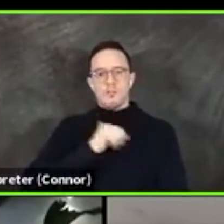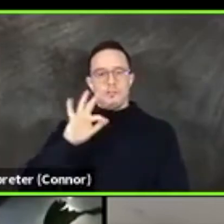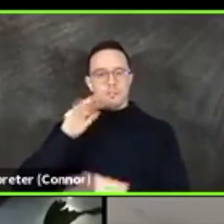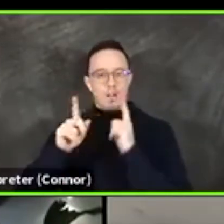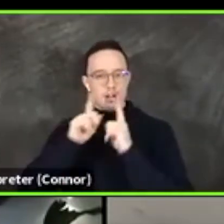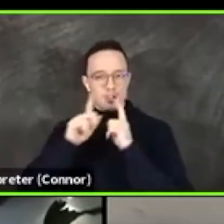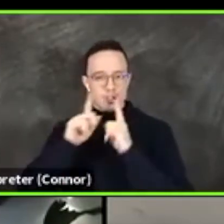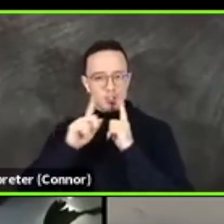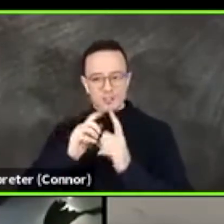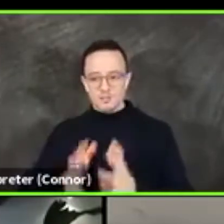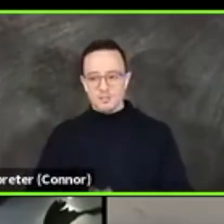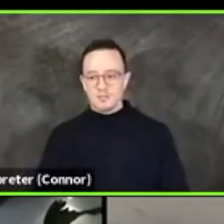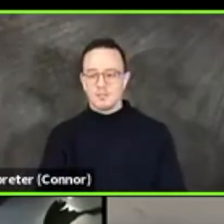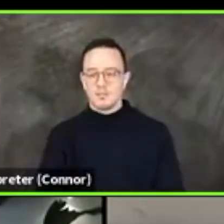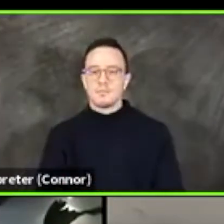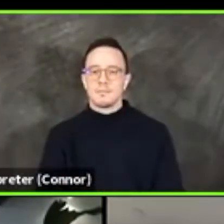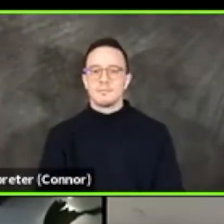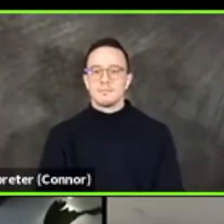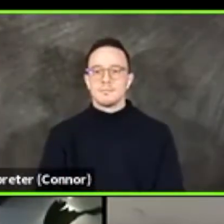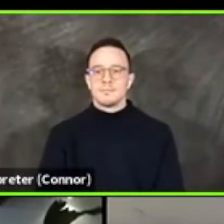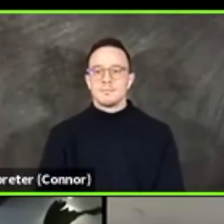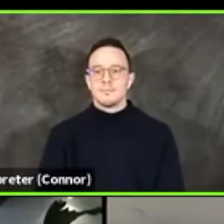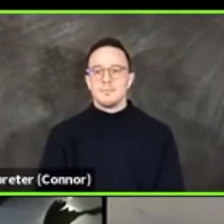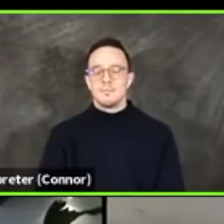THESE CONSIDERATIONS, AND